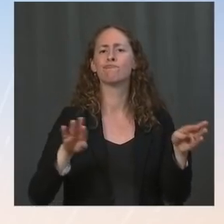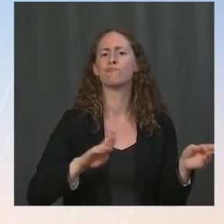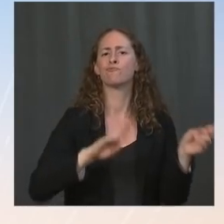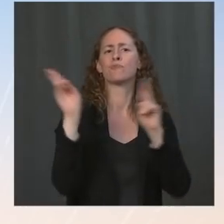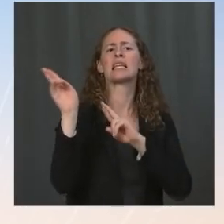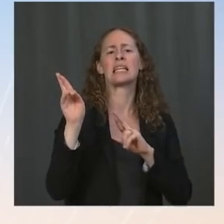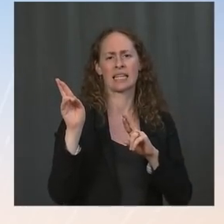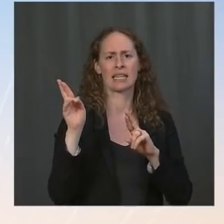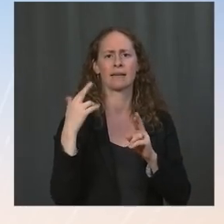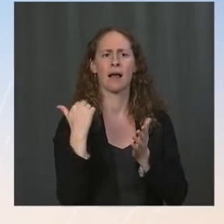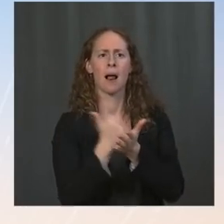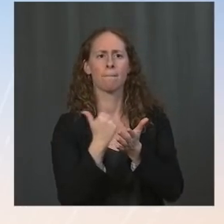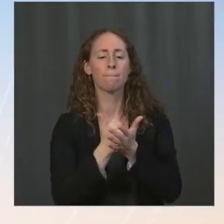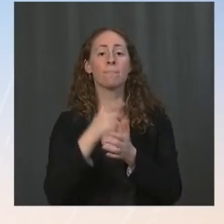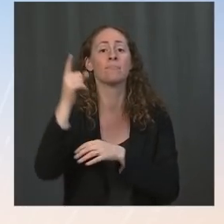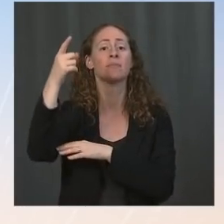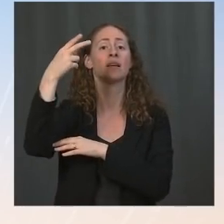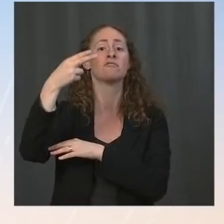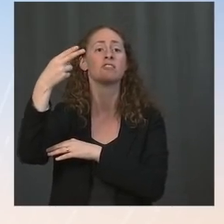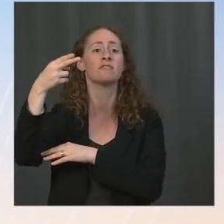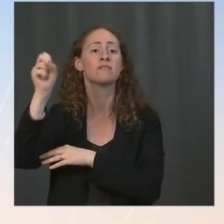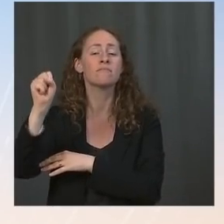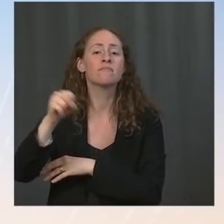are working to assess/deploy additional assets as needed.